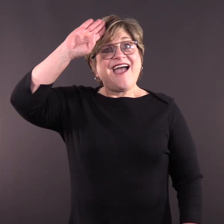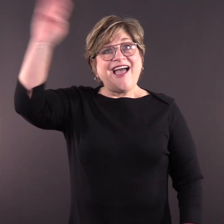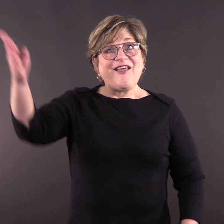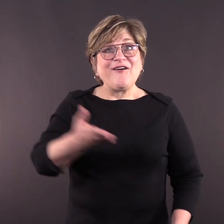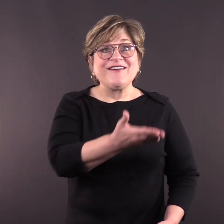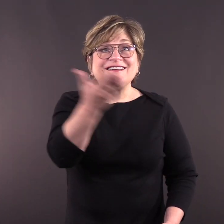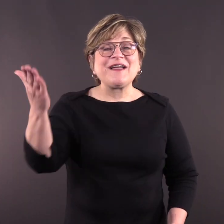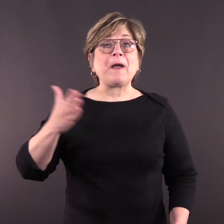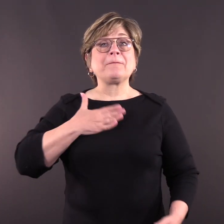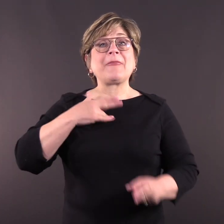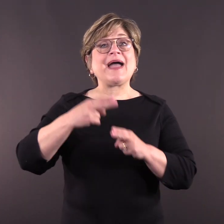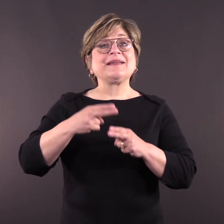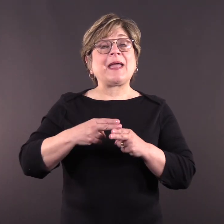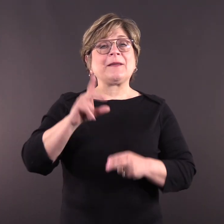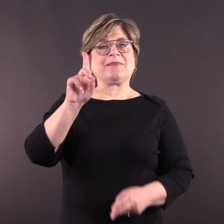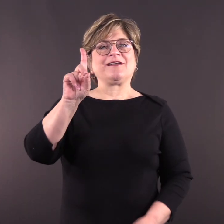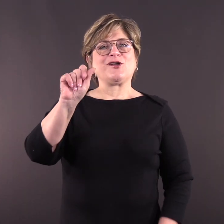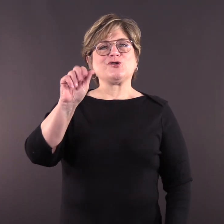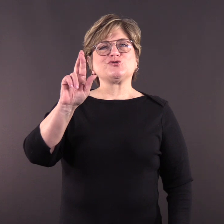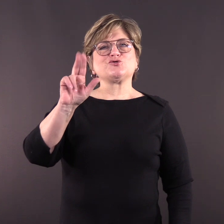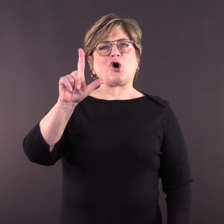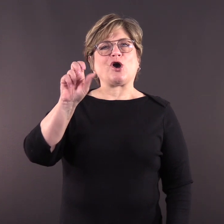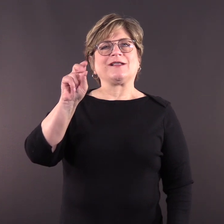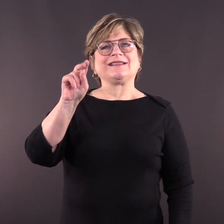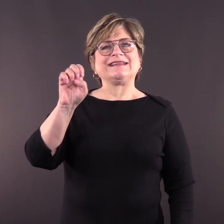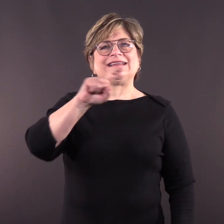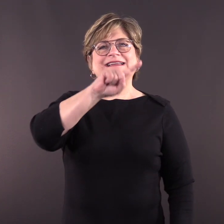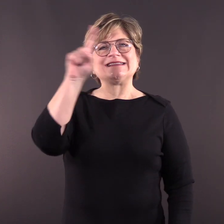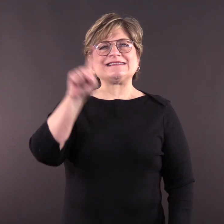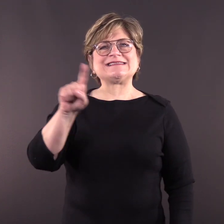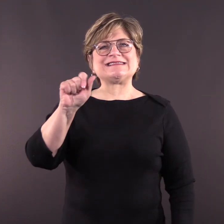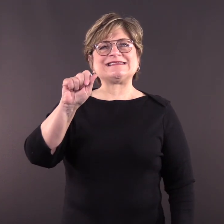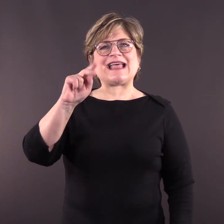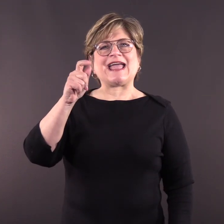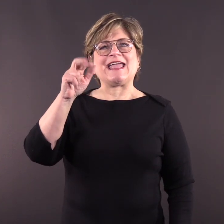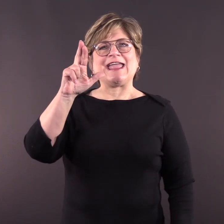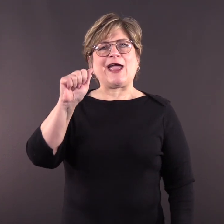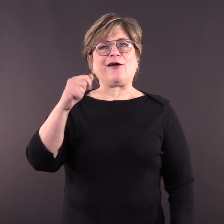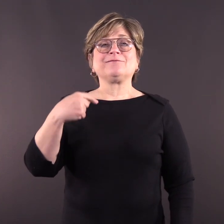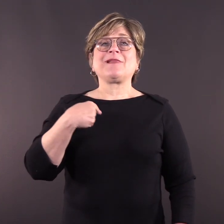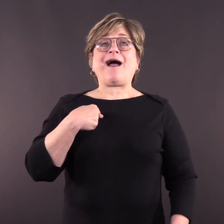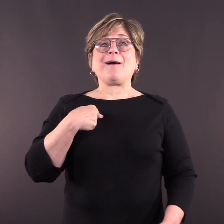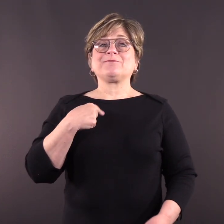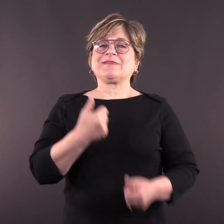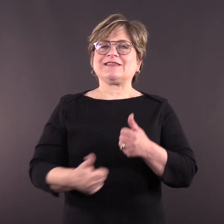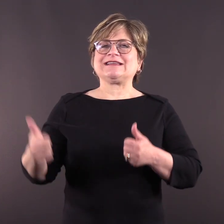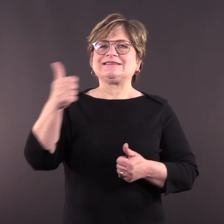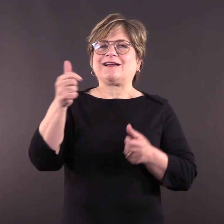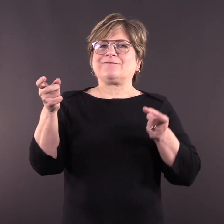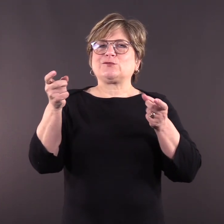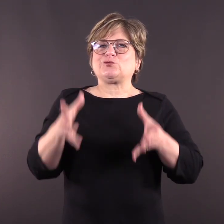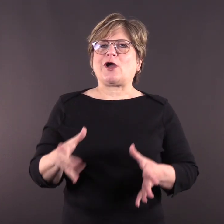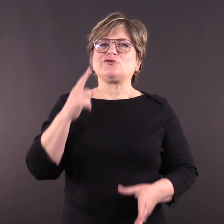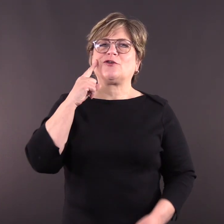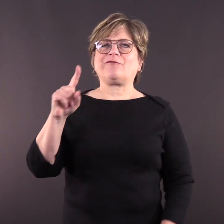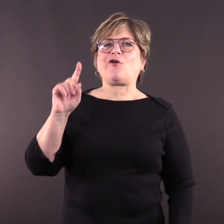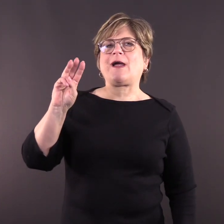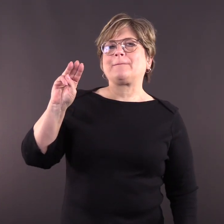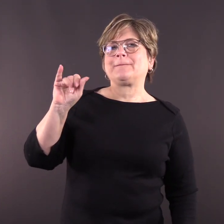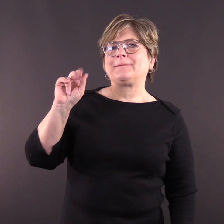Hello everyone! My name is Darlene Zangara and I’m the executive director